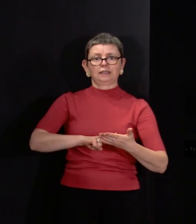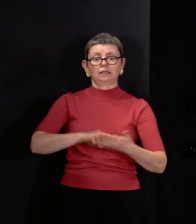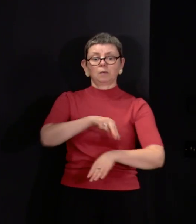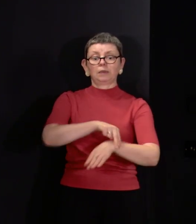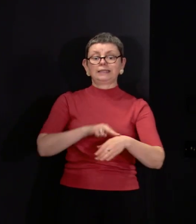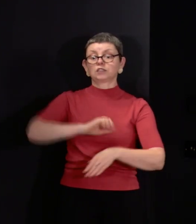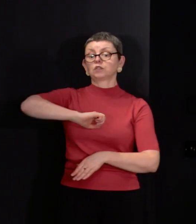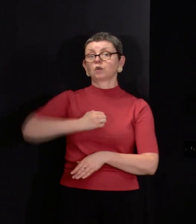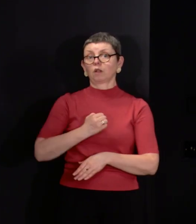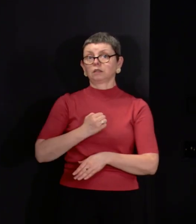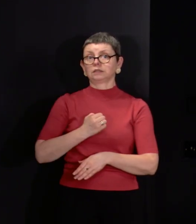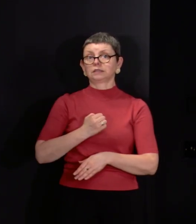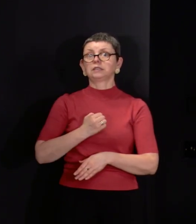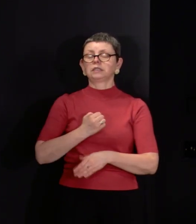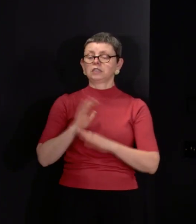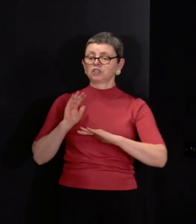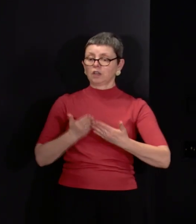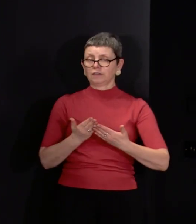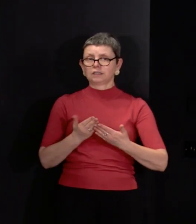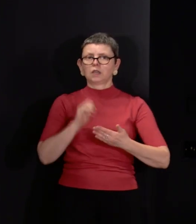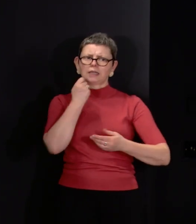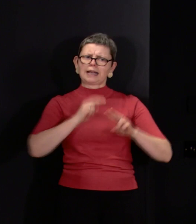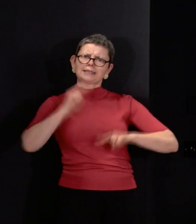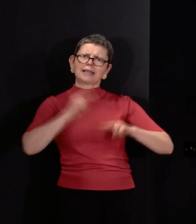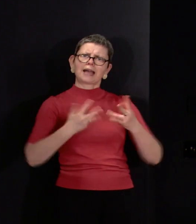and our service will be assessed against three things. How the work of our